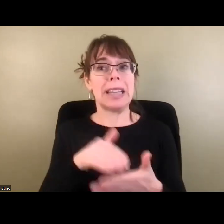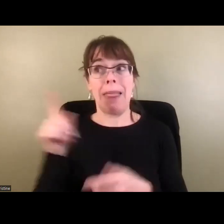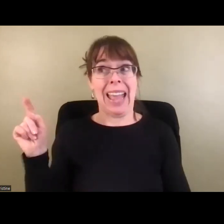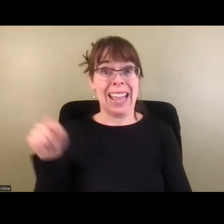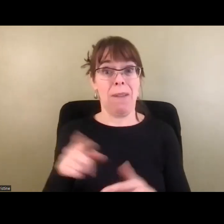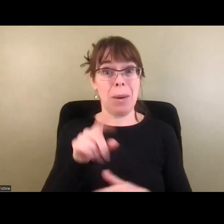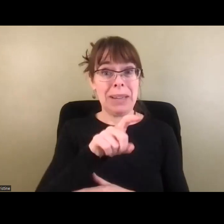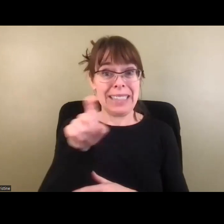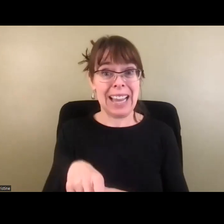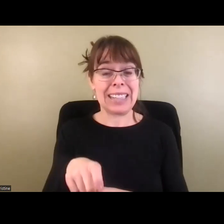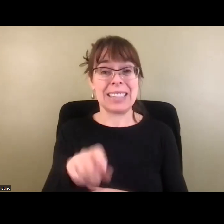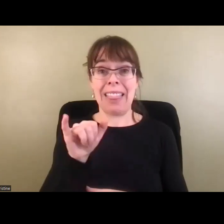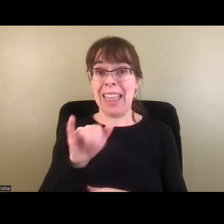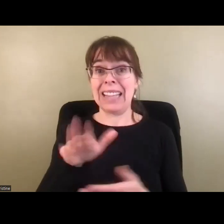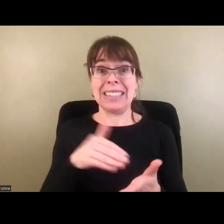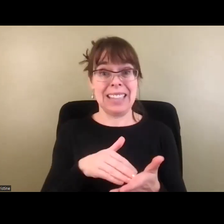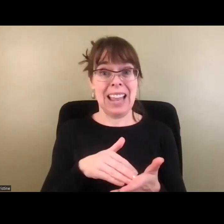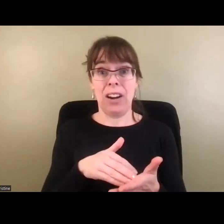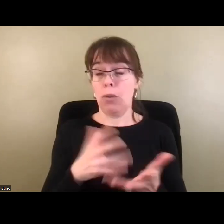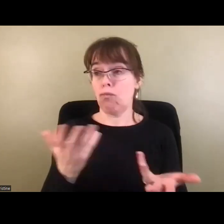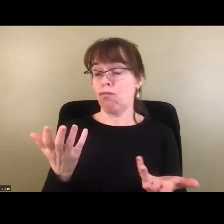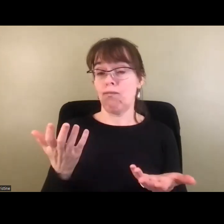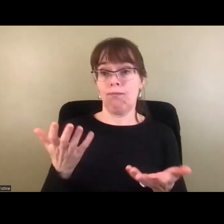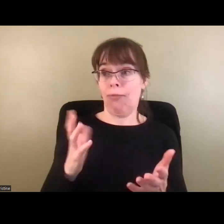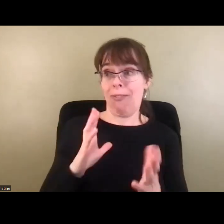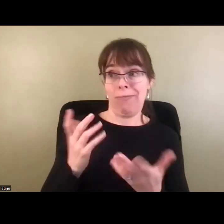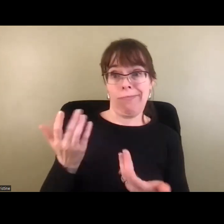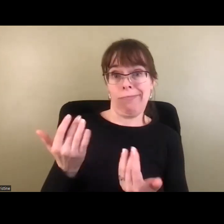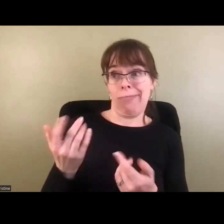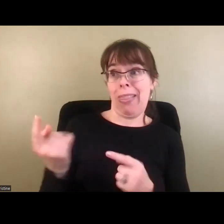And this center let them travel all the way here and, fortunately,